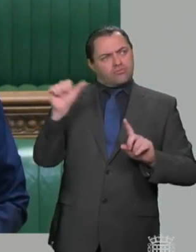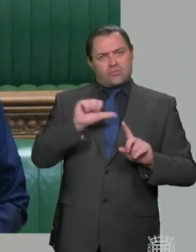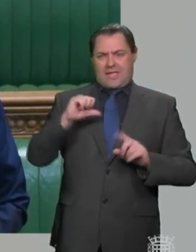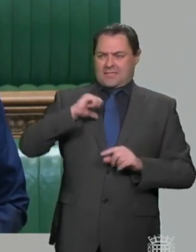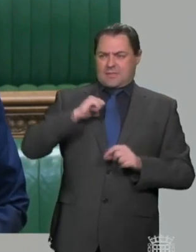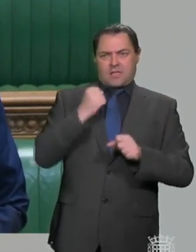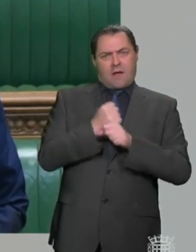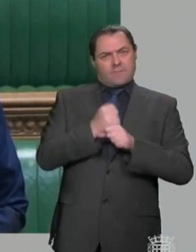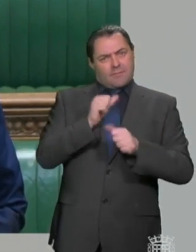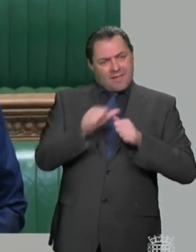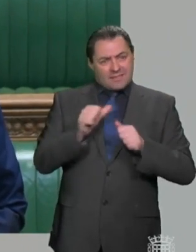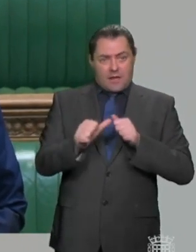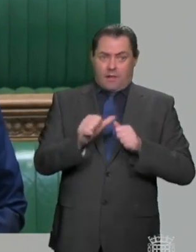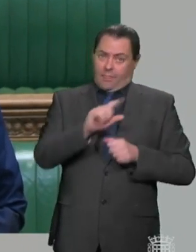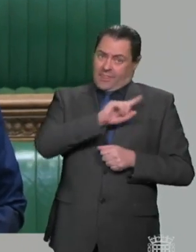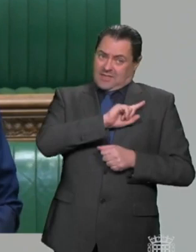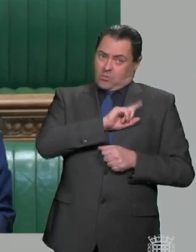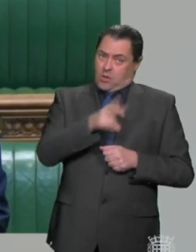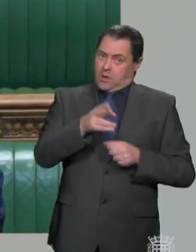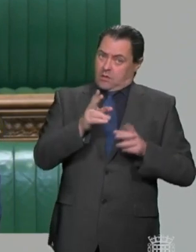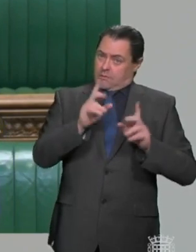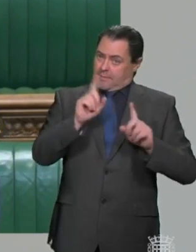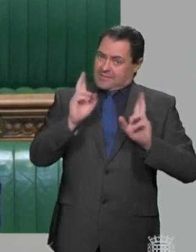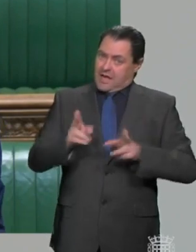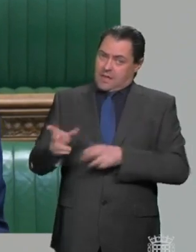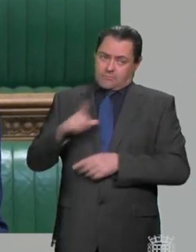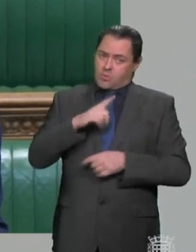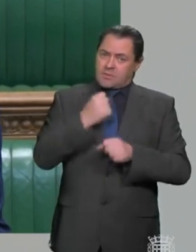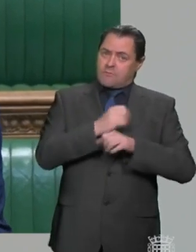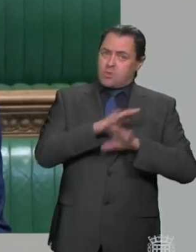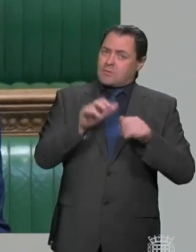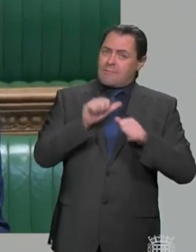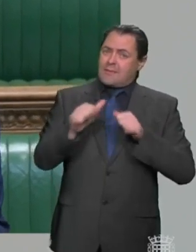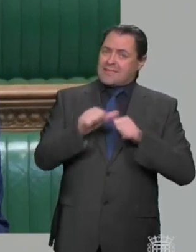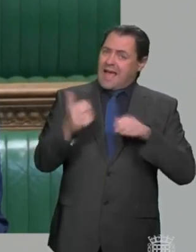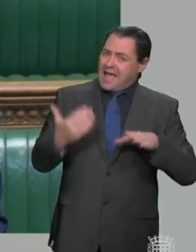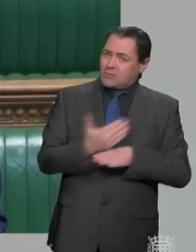and that lives were lost as a result. Does the Prime Minister accept that central allegation